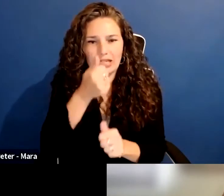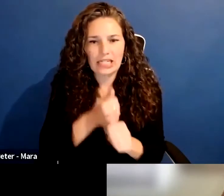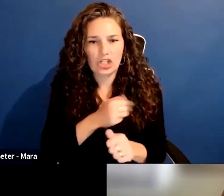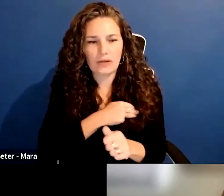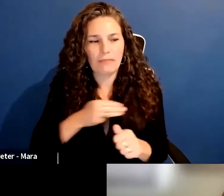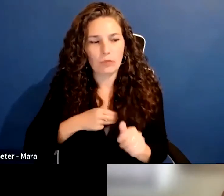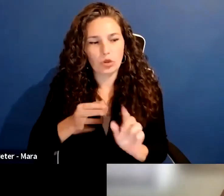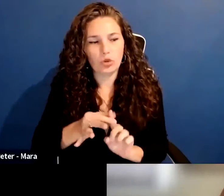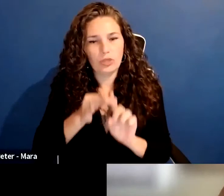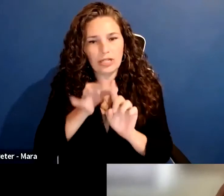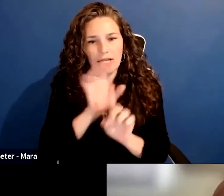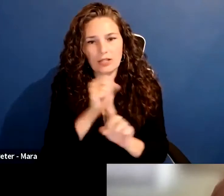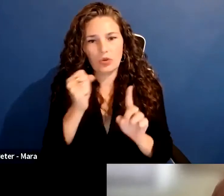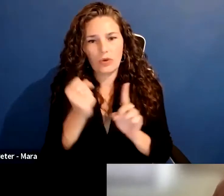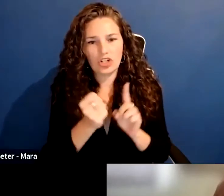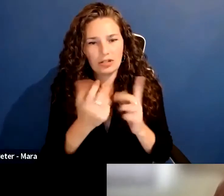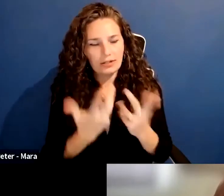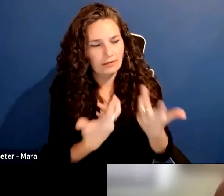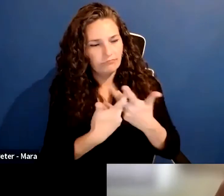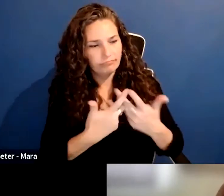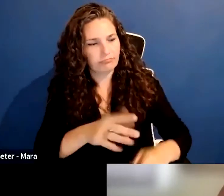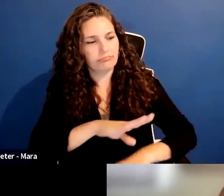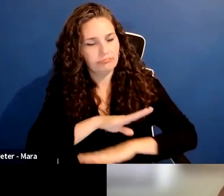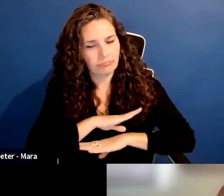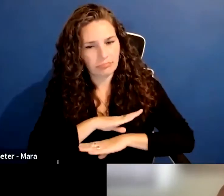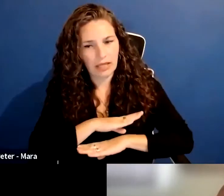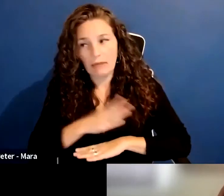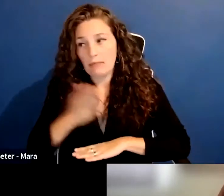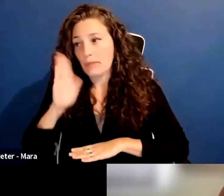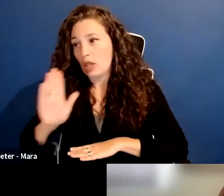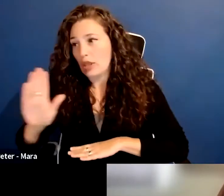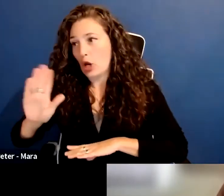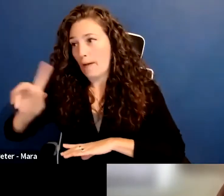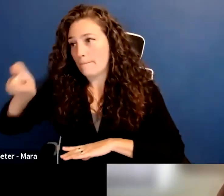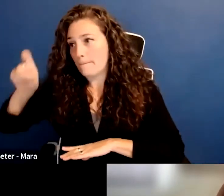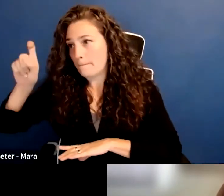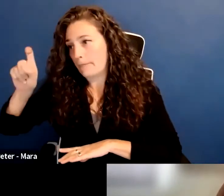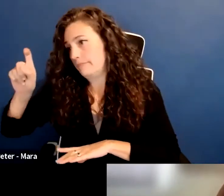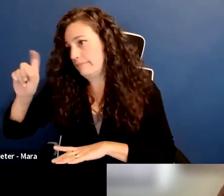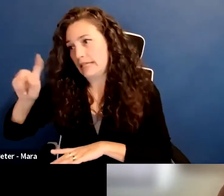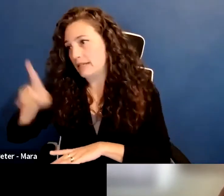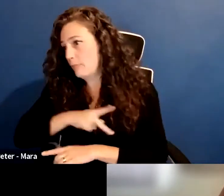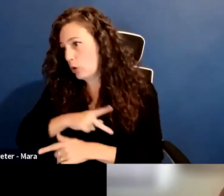whether it's for themselves personally, for their families, or for their career.